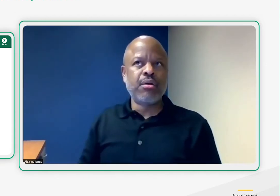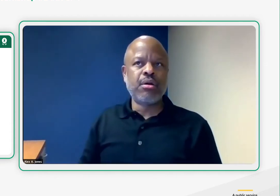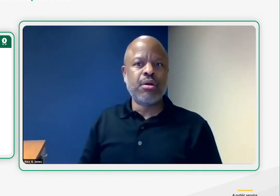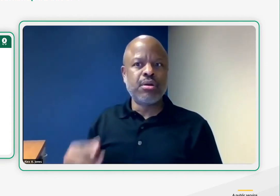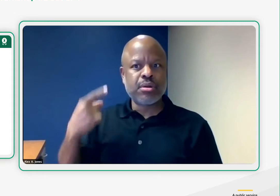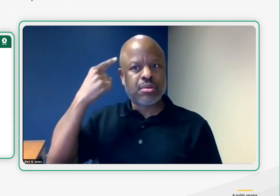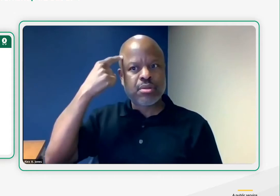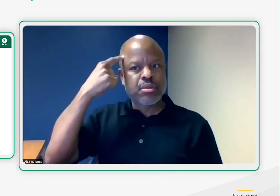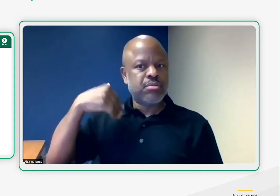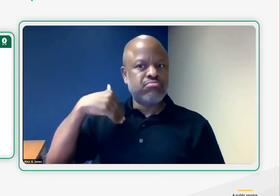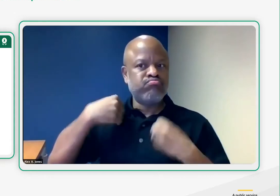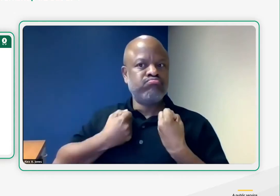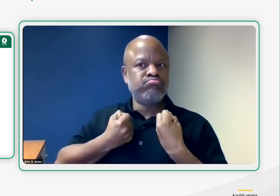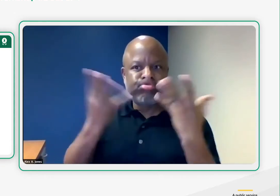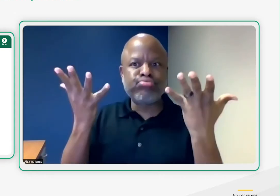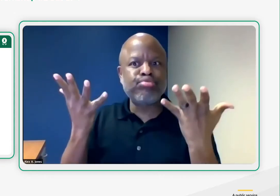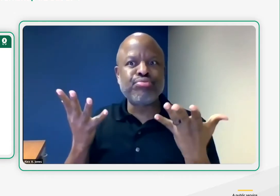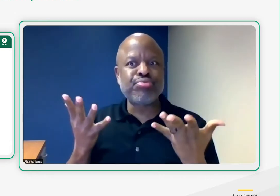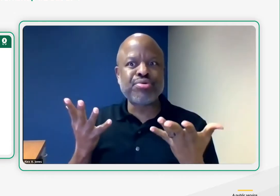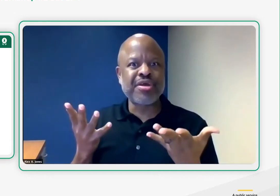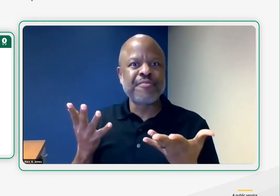restaurant, my brain is exhausted.